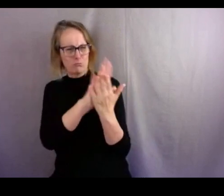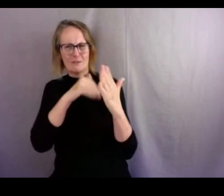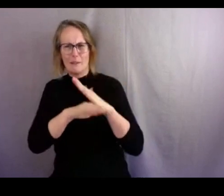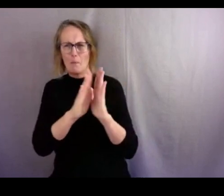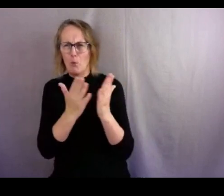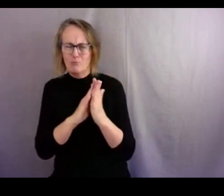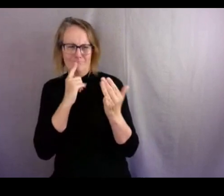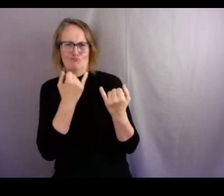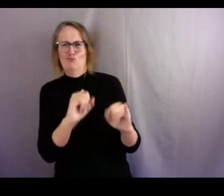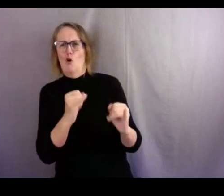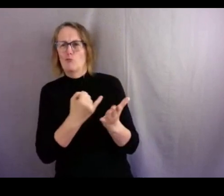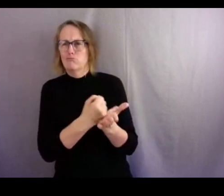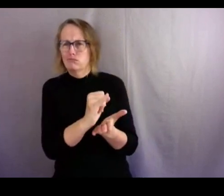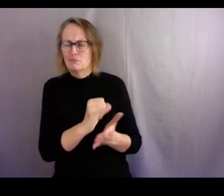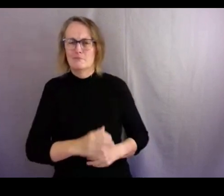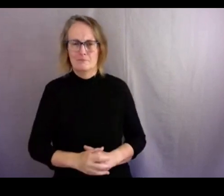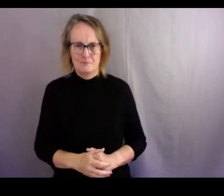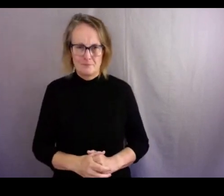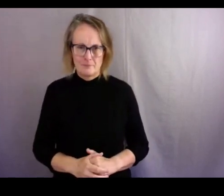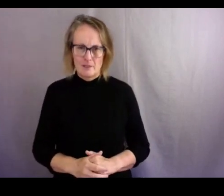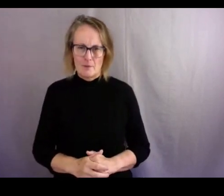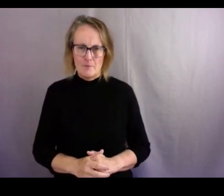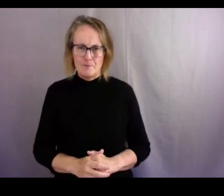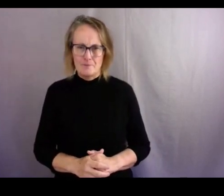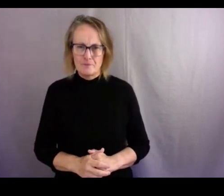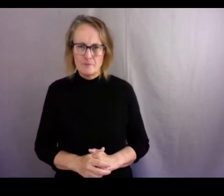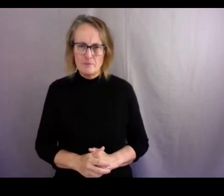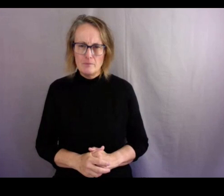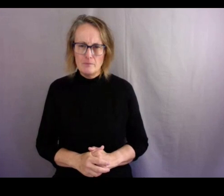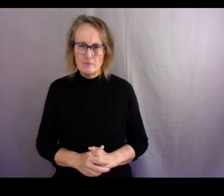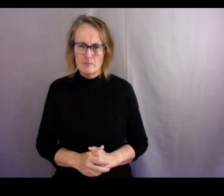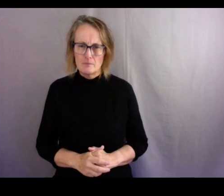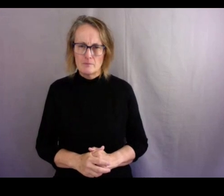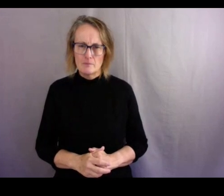he did it to distance himself in a real crossplay with his monumental literature.